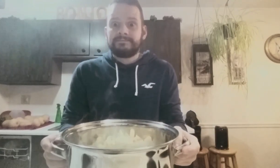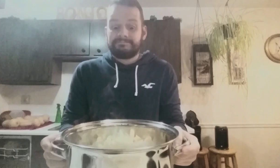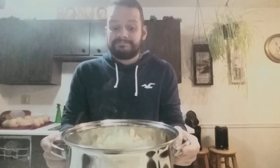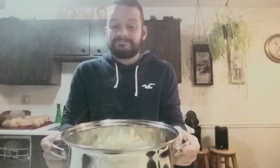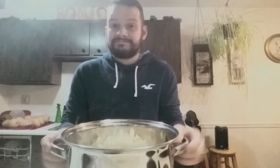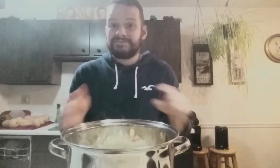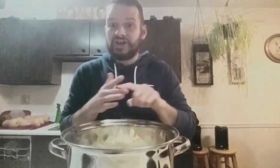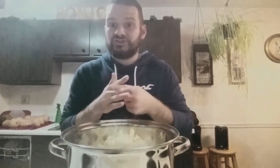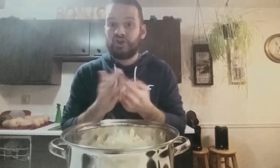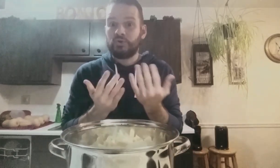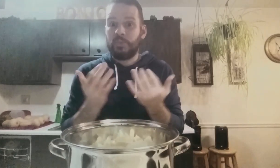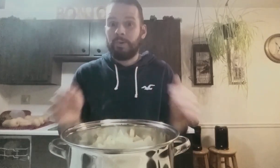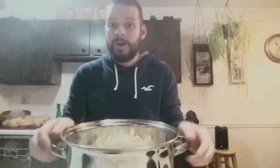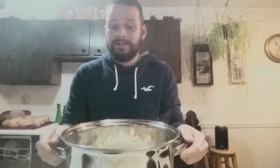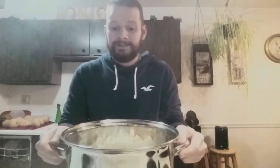It's starting to boil.